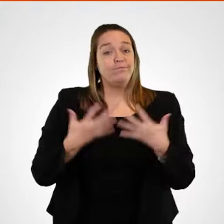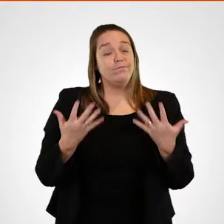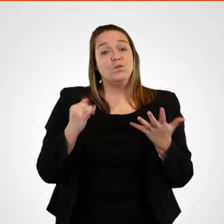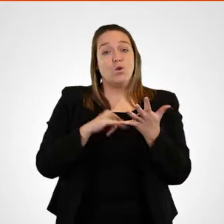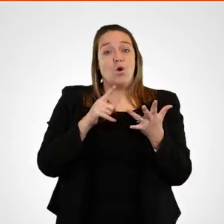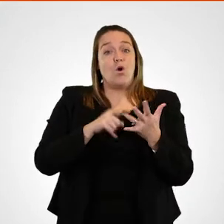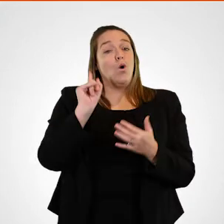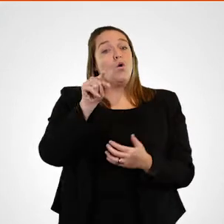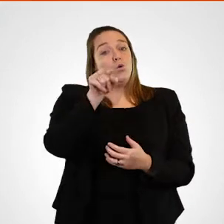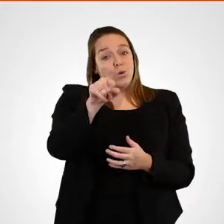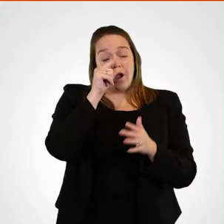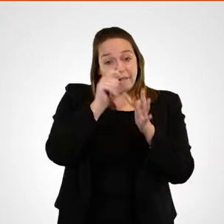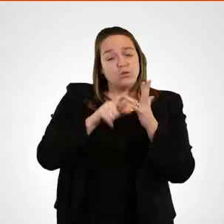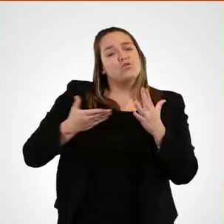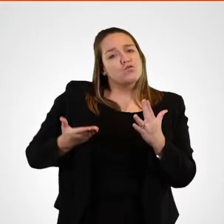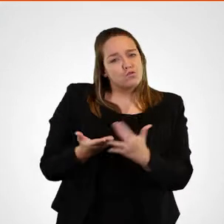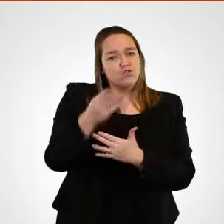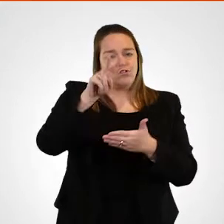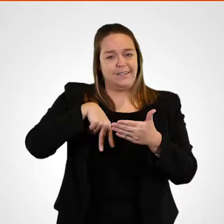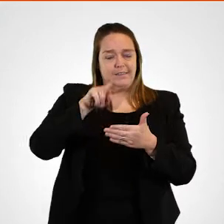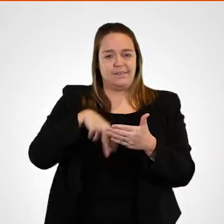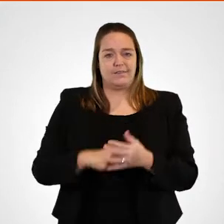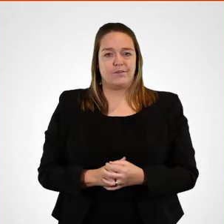So what can you do during reading? Well, the first thing you can do